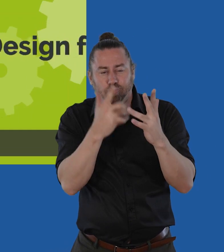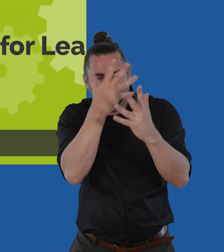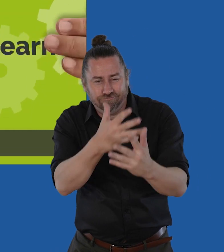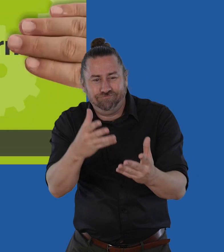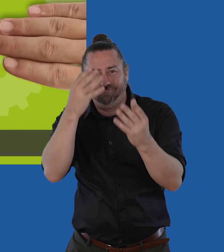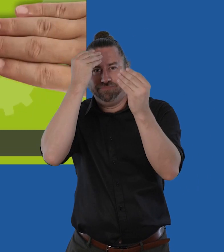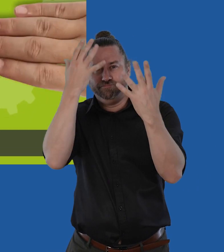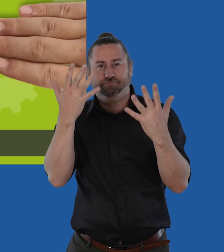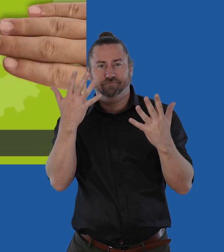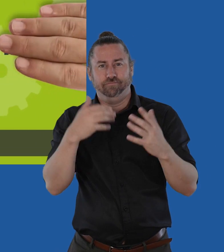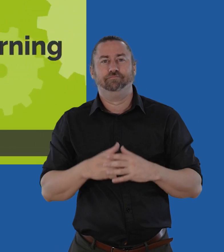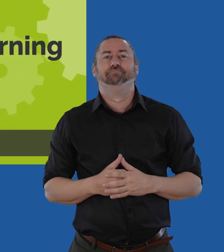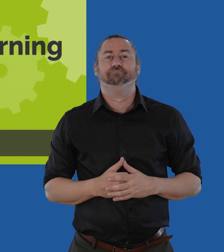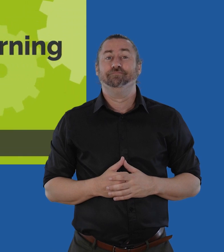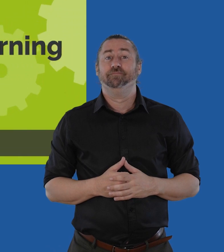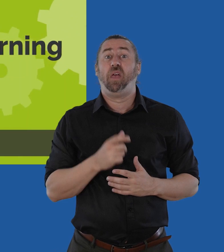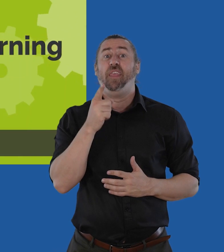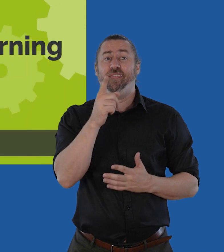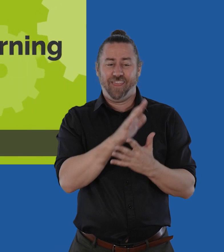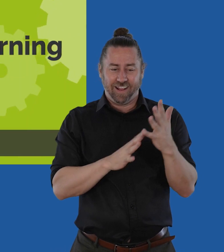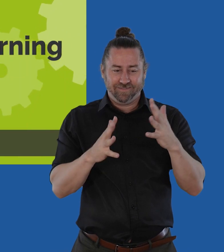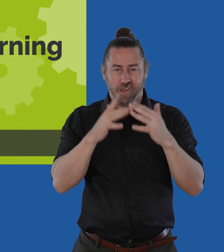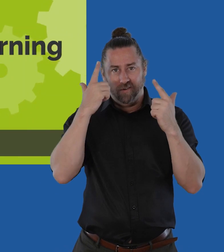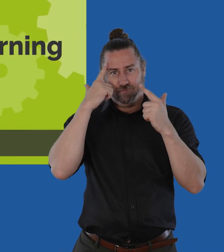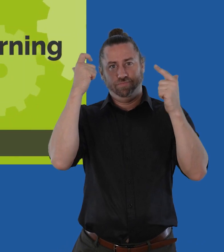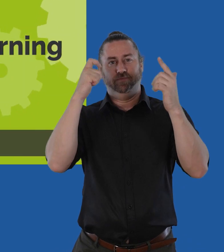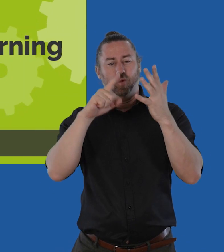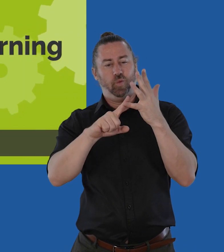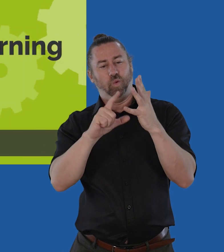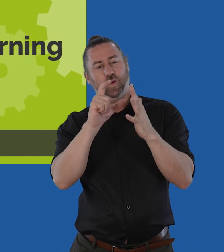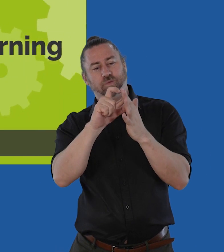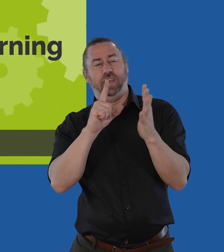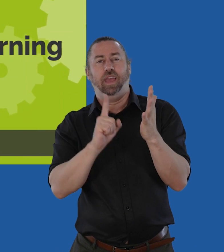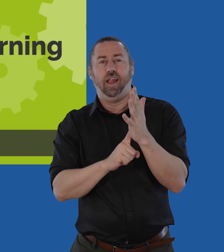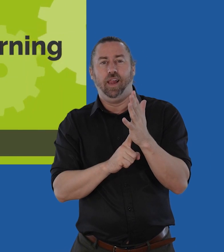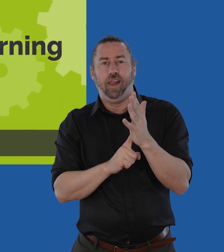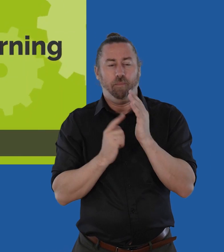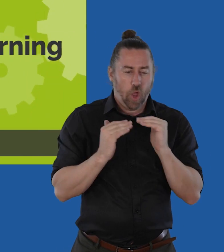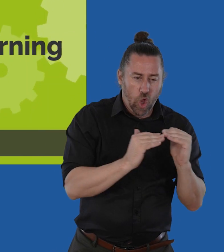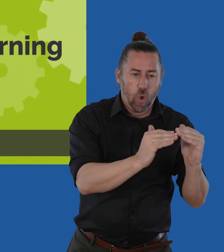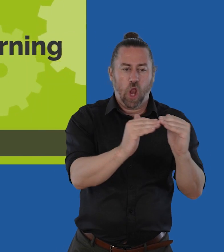Enter, Universal Design for Learning or UDL for short.